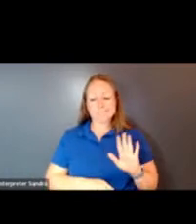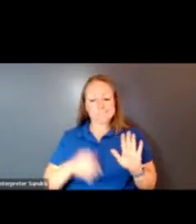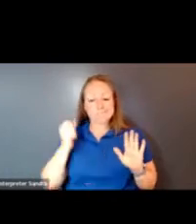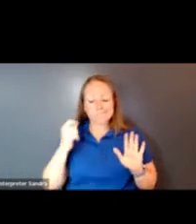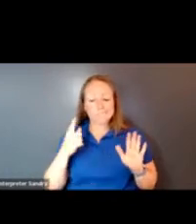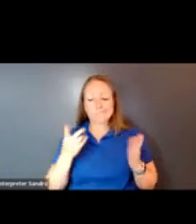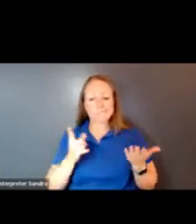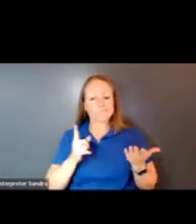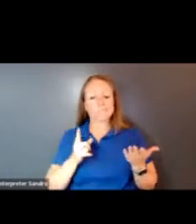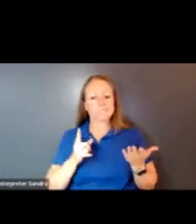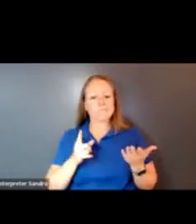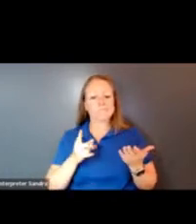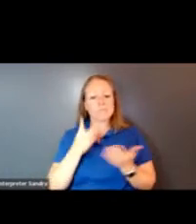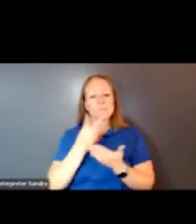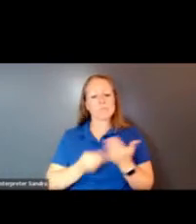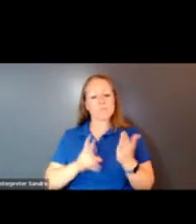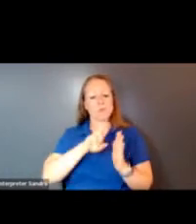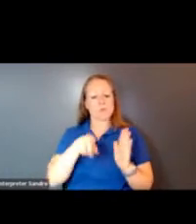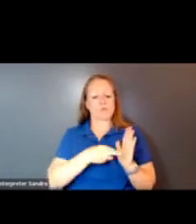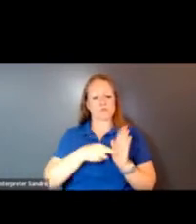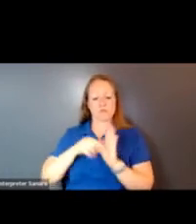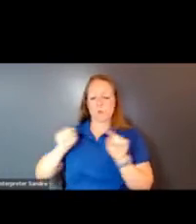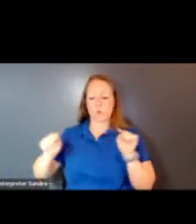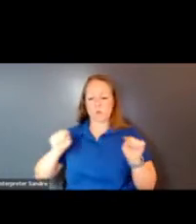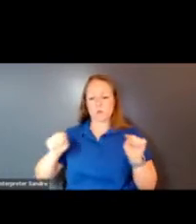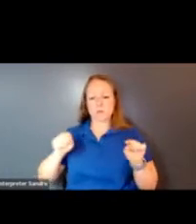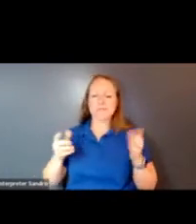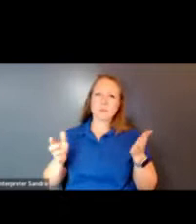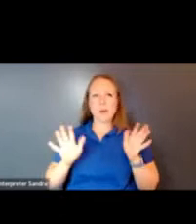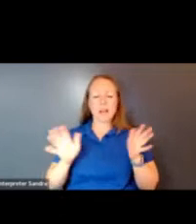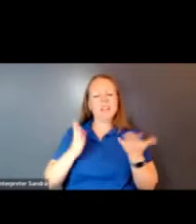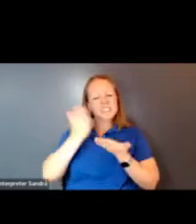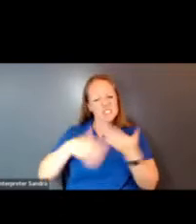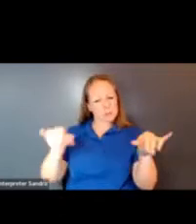the roles or brands have some similarities, but they're so